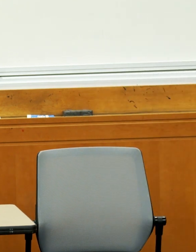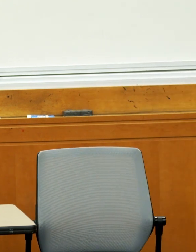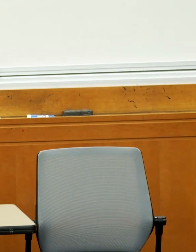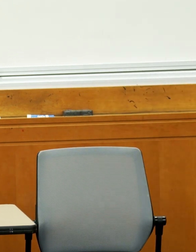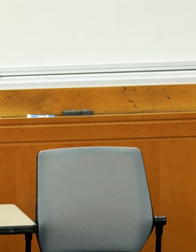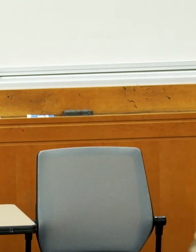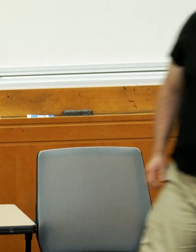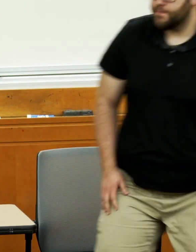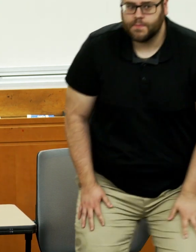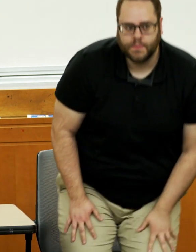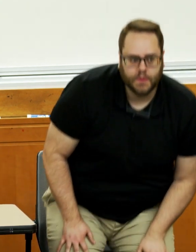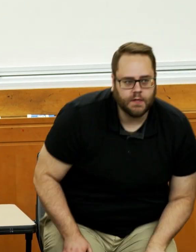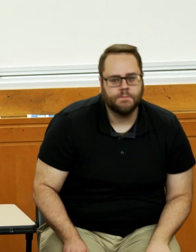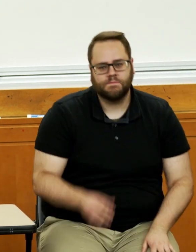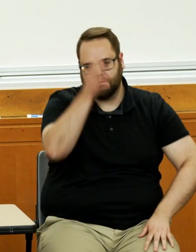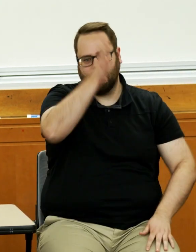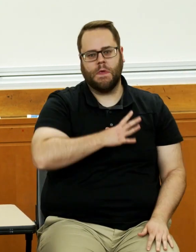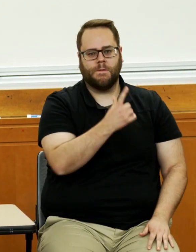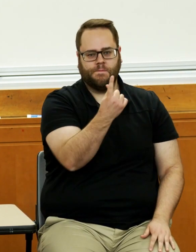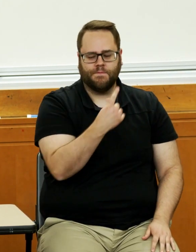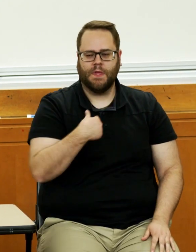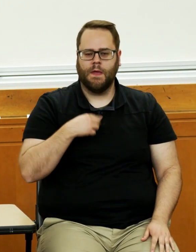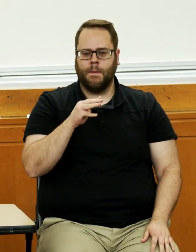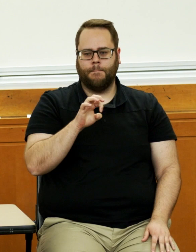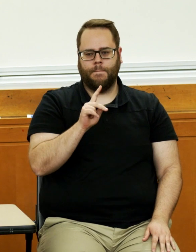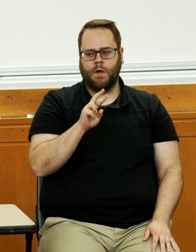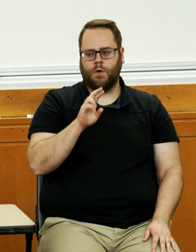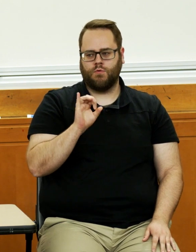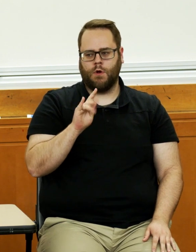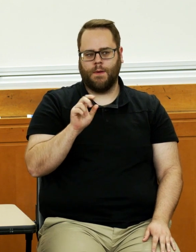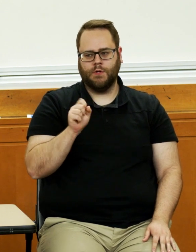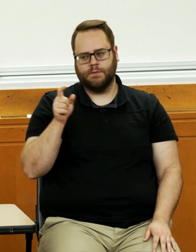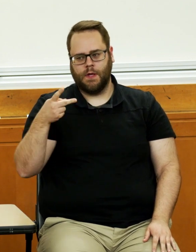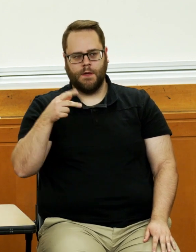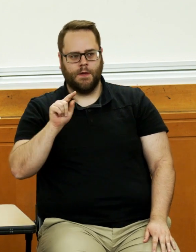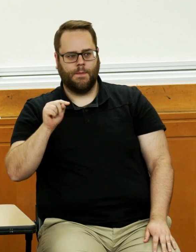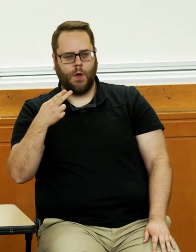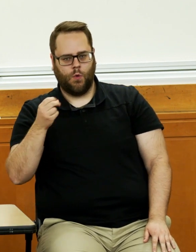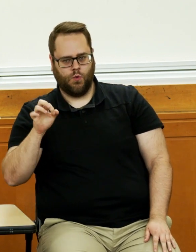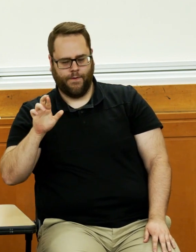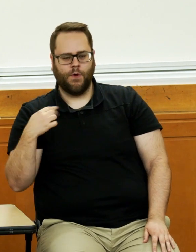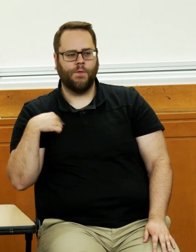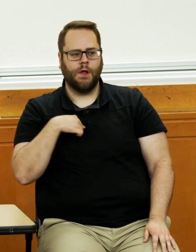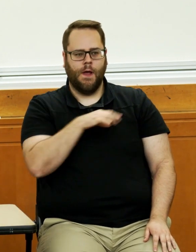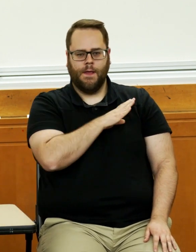Hi, I'm Mark Roberts and this is Pat Hoover, we're both on the board at our Independent Living Center